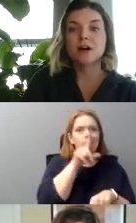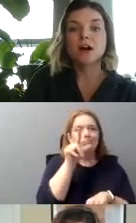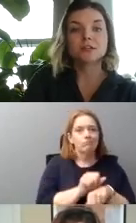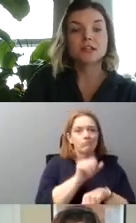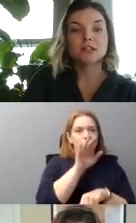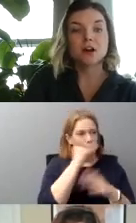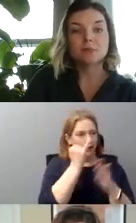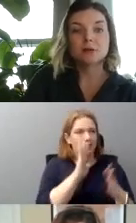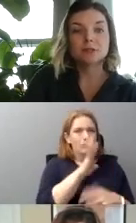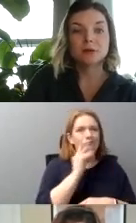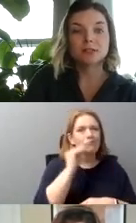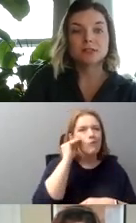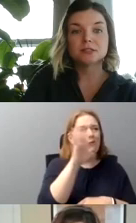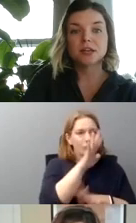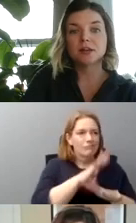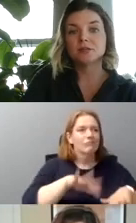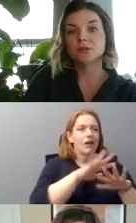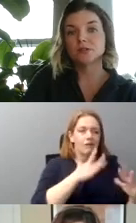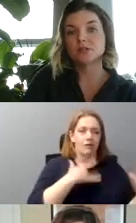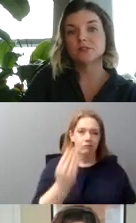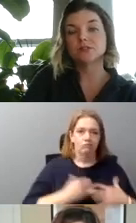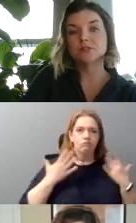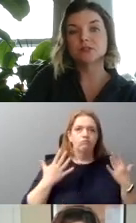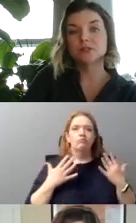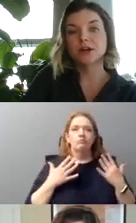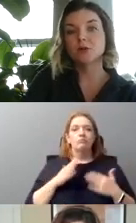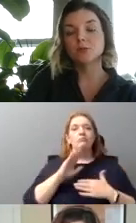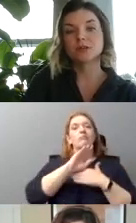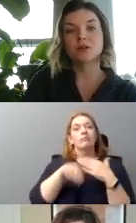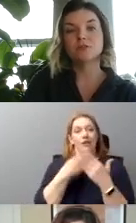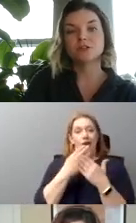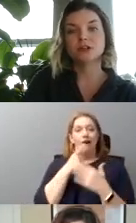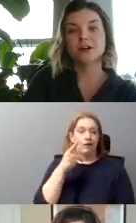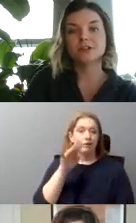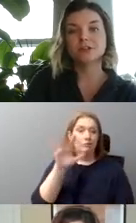All HAHS sites are public spaces, and when it is safe to do so I hope we can all venture out into